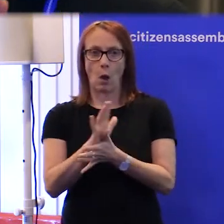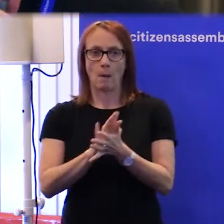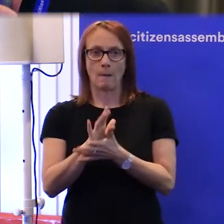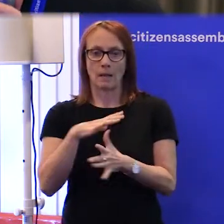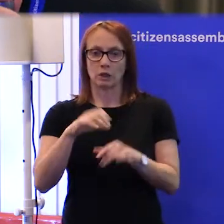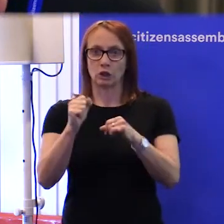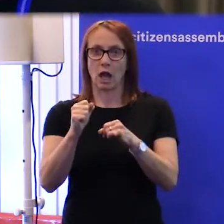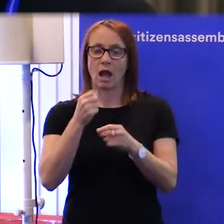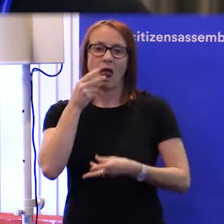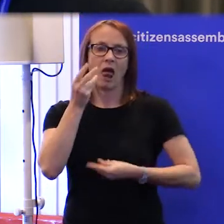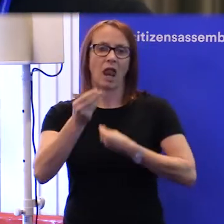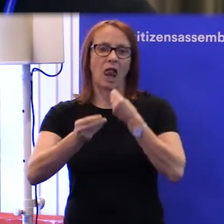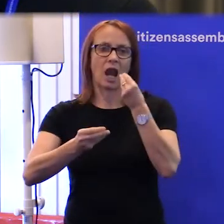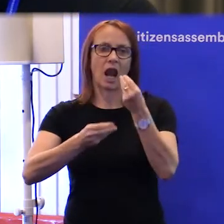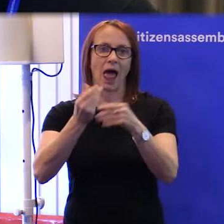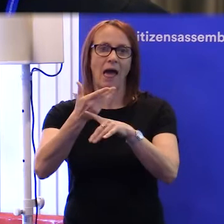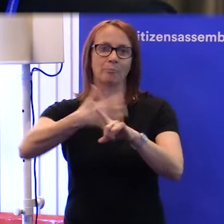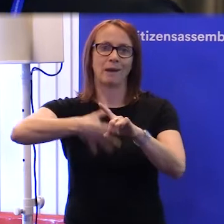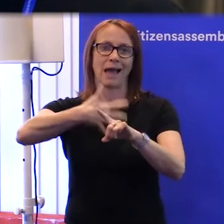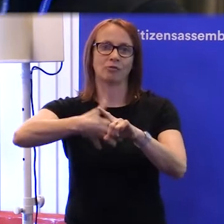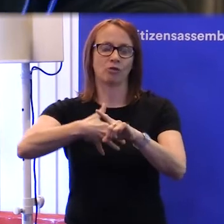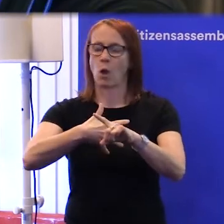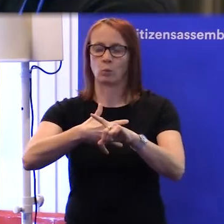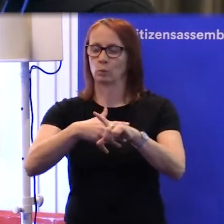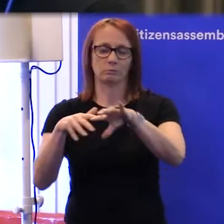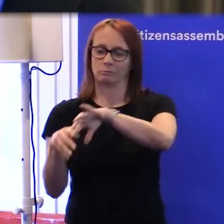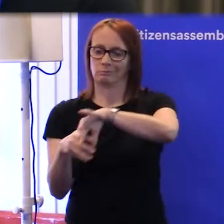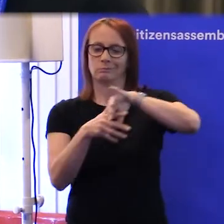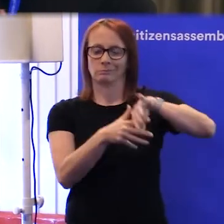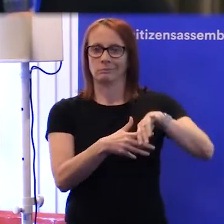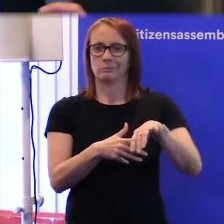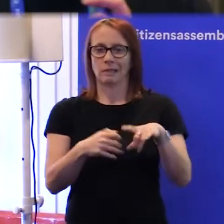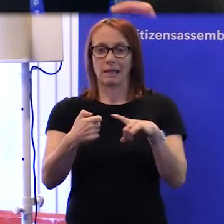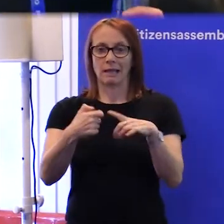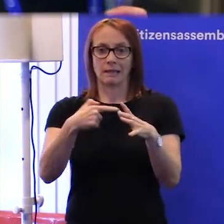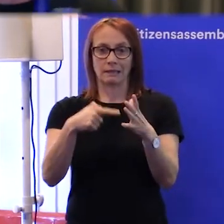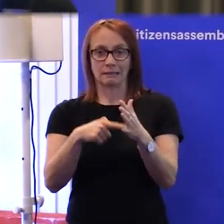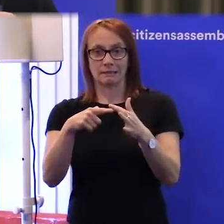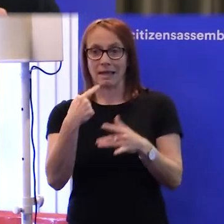preamble so as Kate Kate said 20 years experience